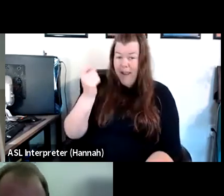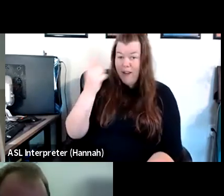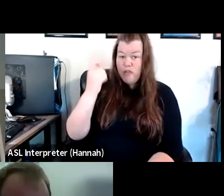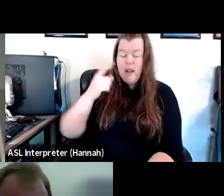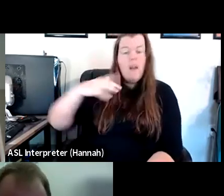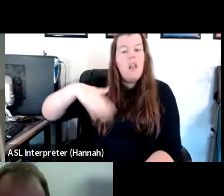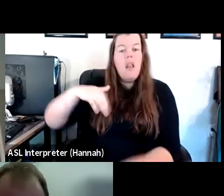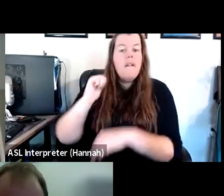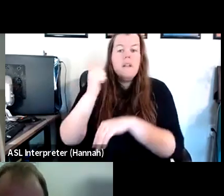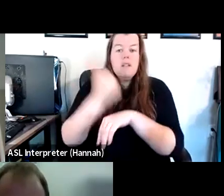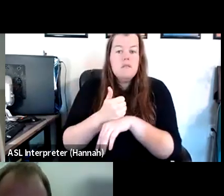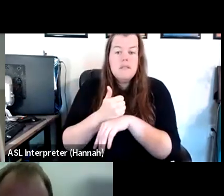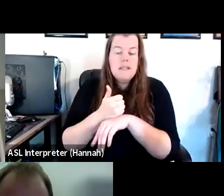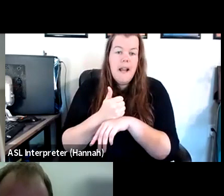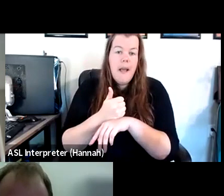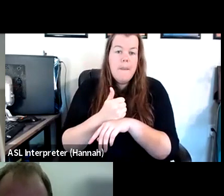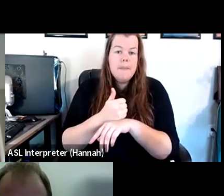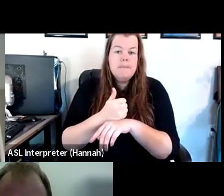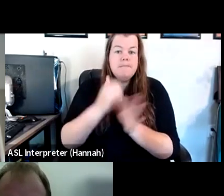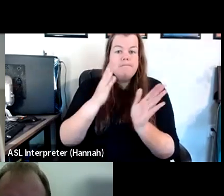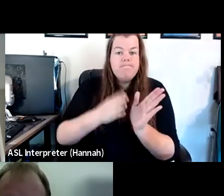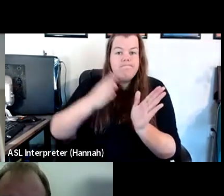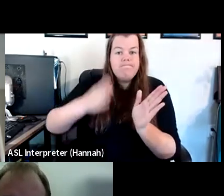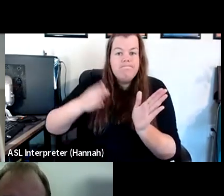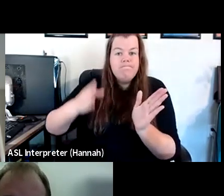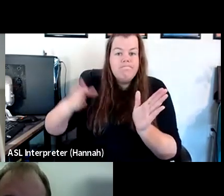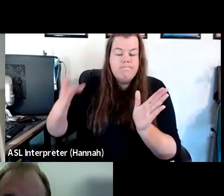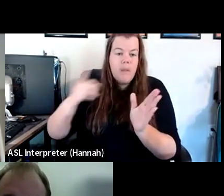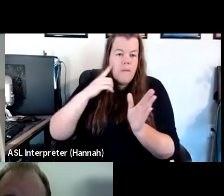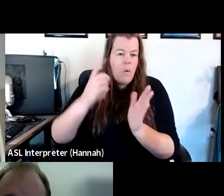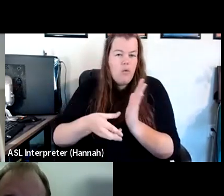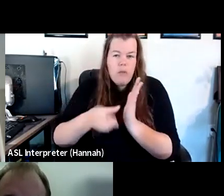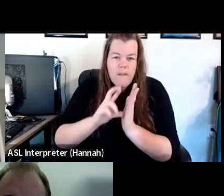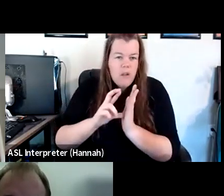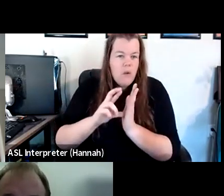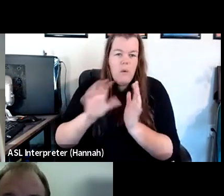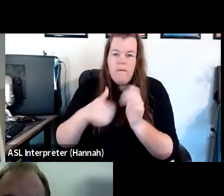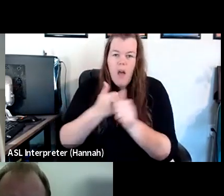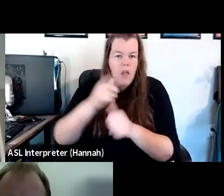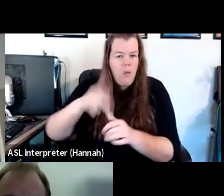benchmarks for when we would like to follow up with evaluating materials or seeing how folks